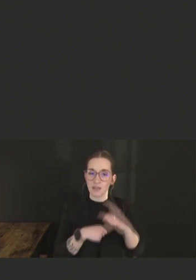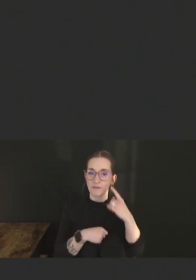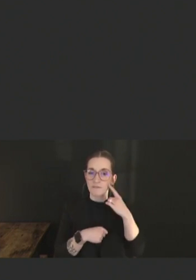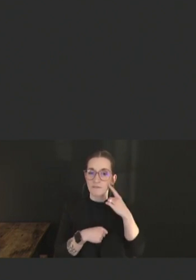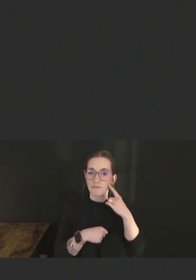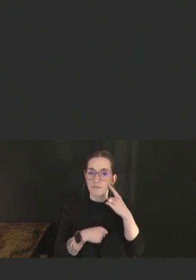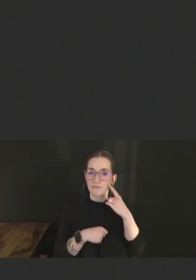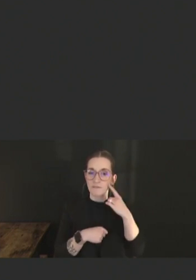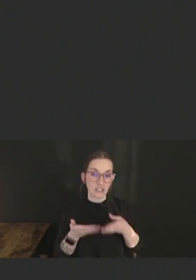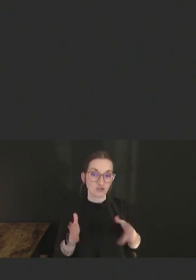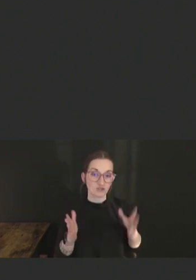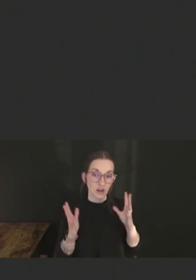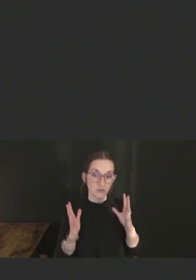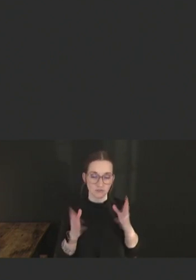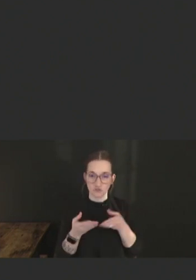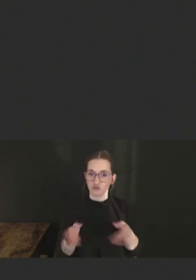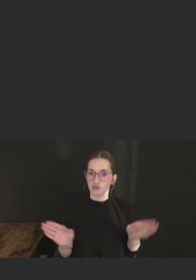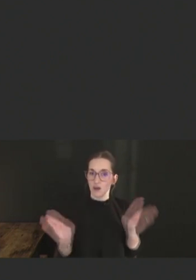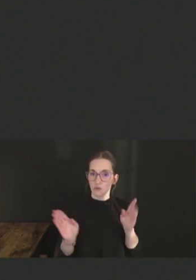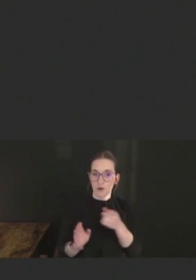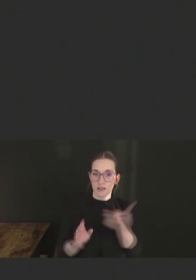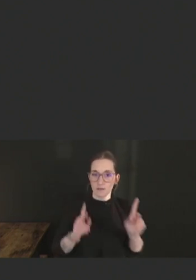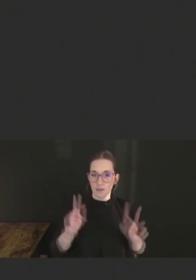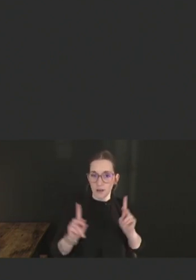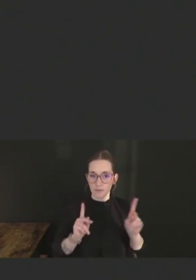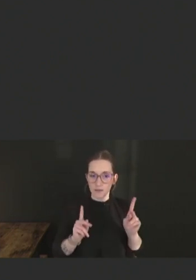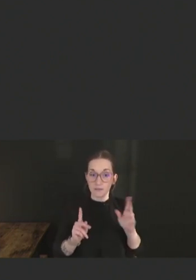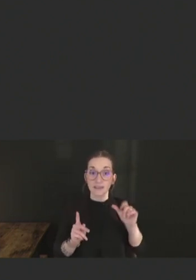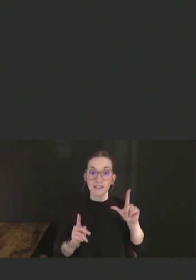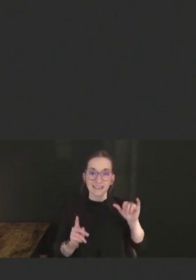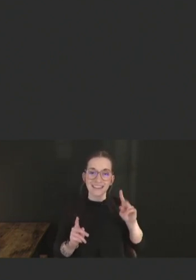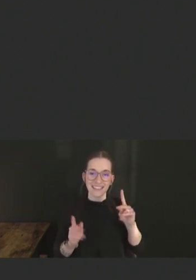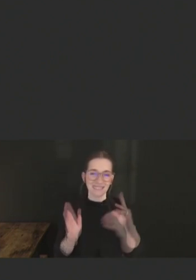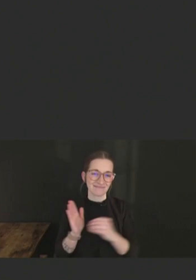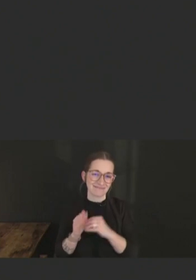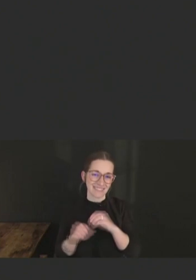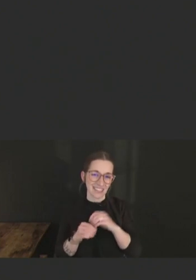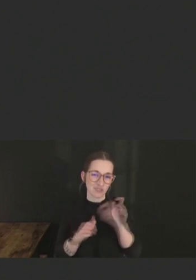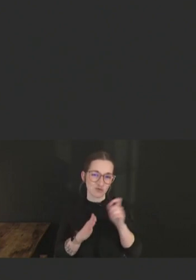And the link to that site can also be found in our written updates.